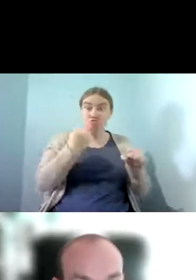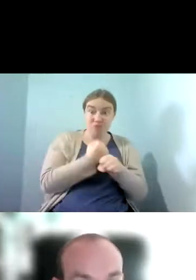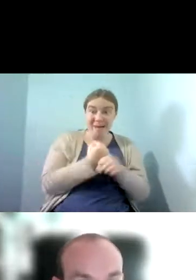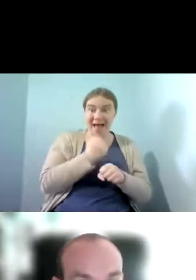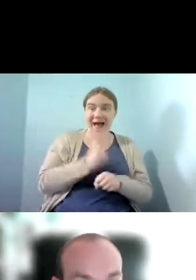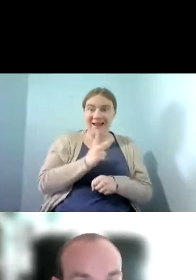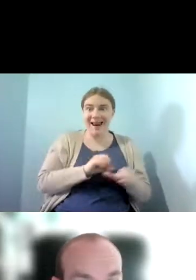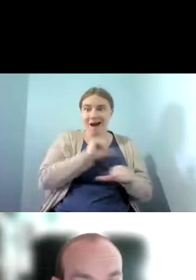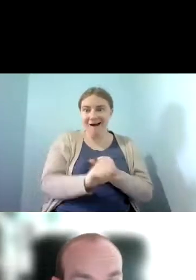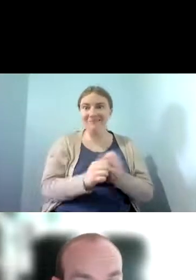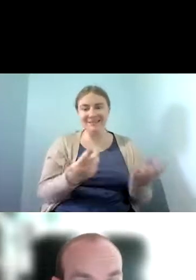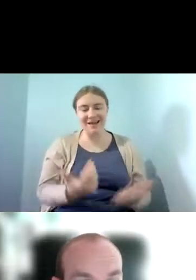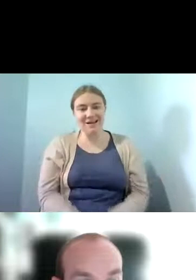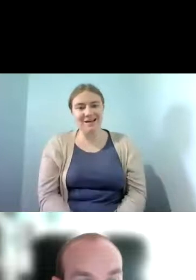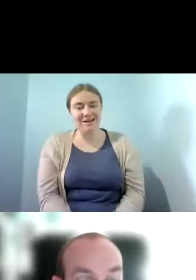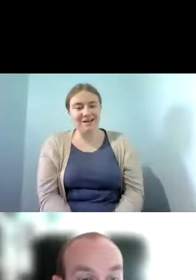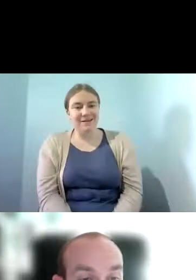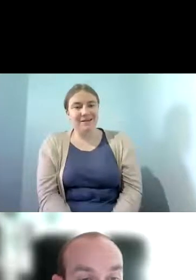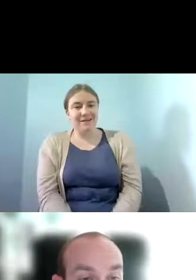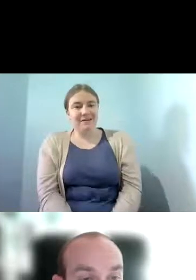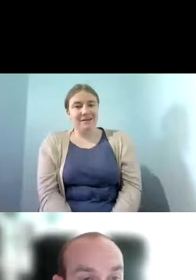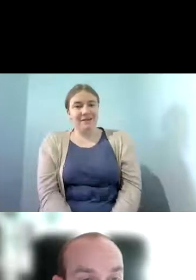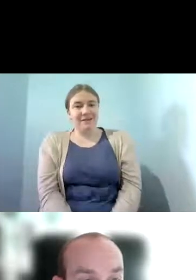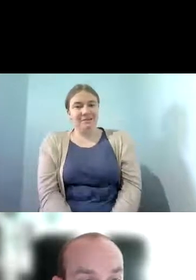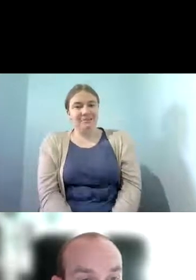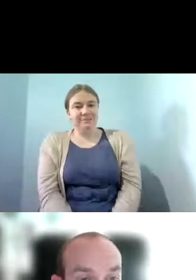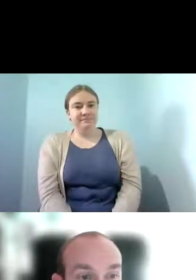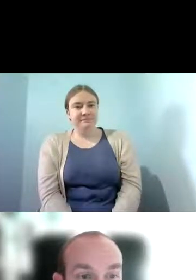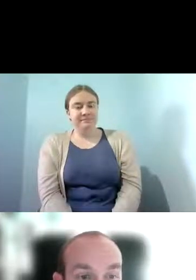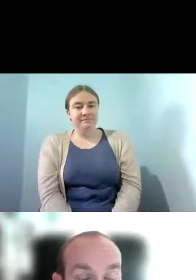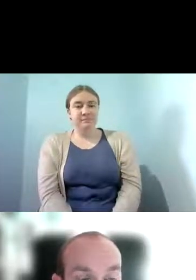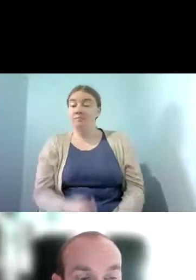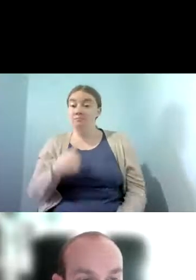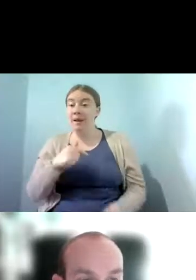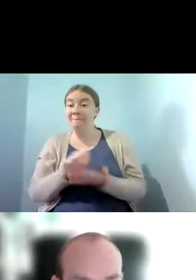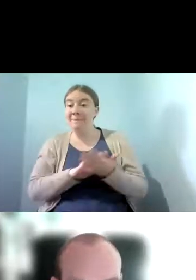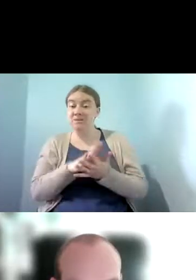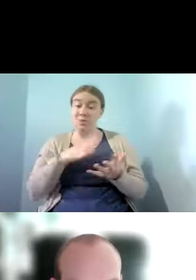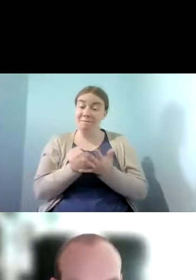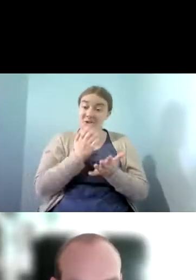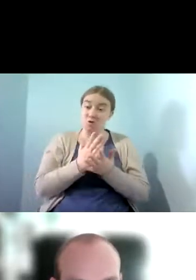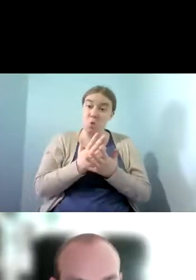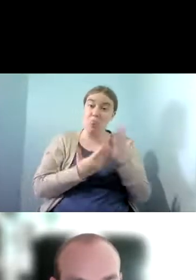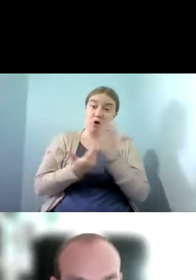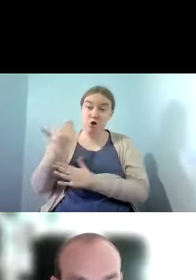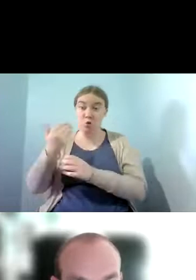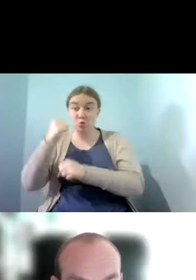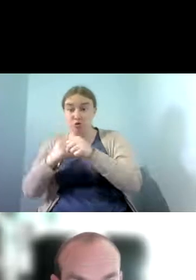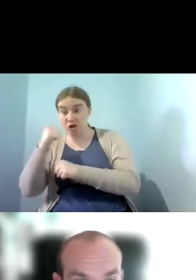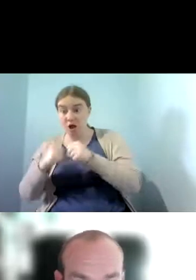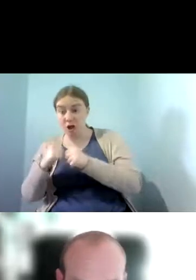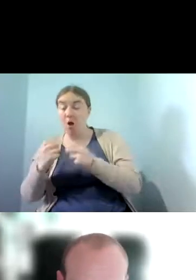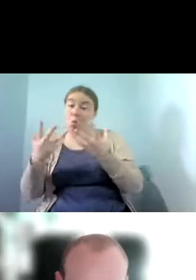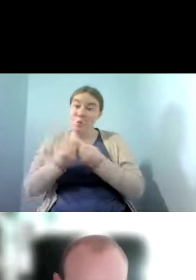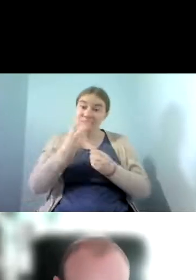make sure um over time that both the new and the old structures and remain tied together properly